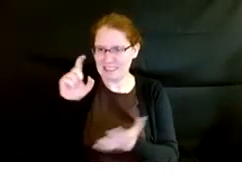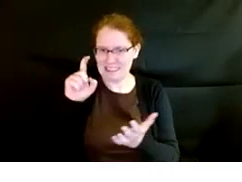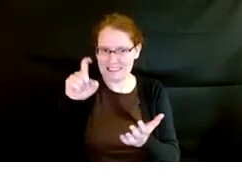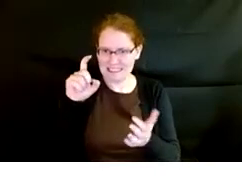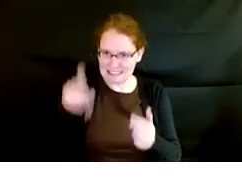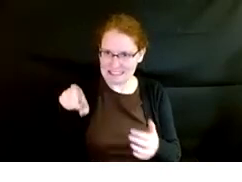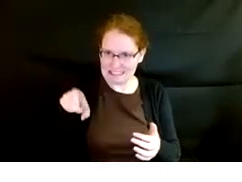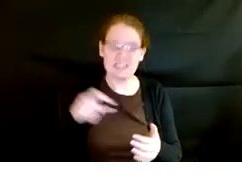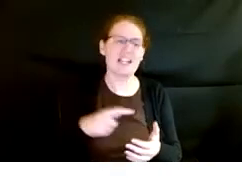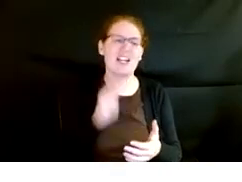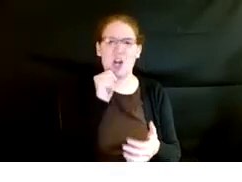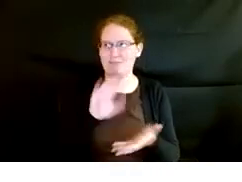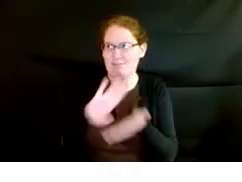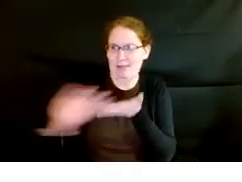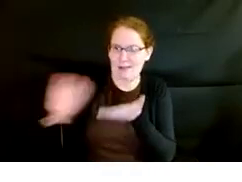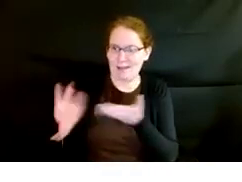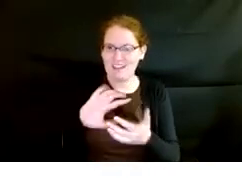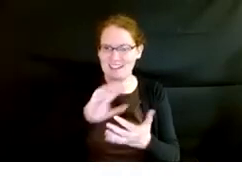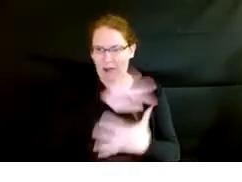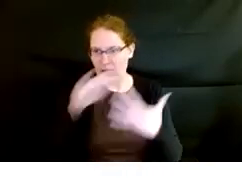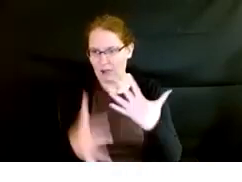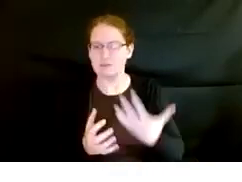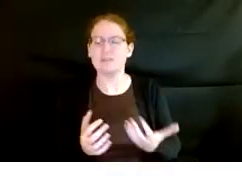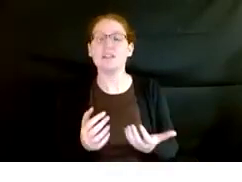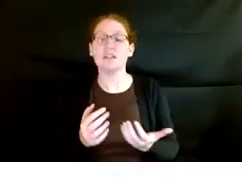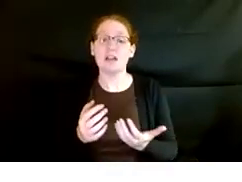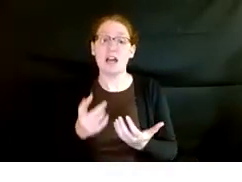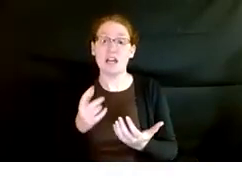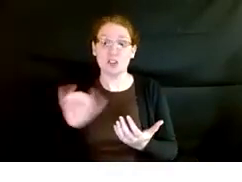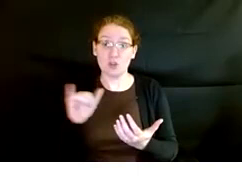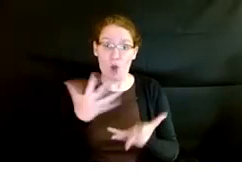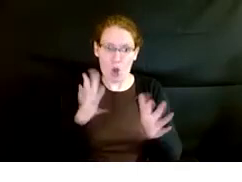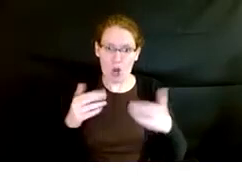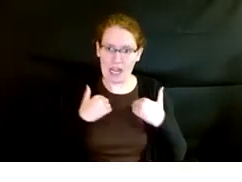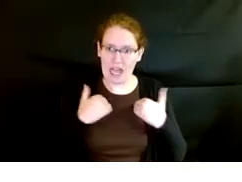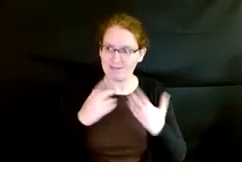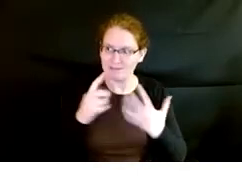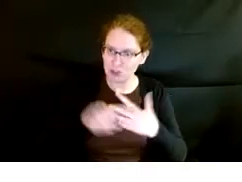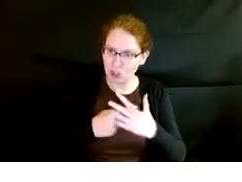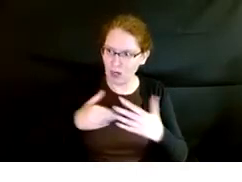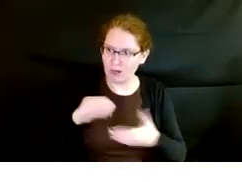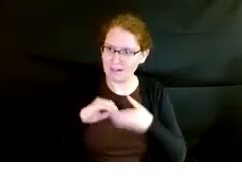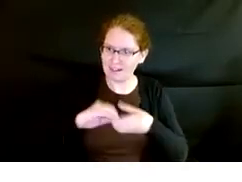thing I want to say, we built a little bit on the ones that had already started negotiating and that